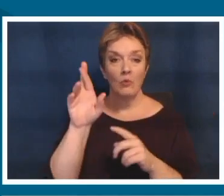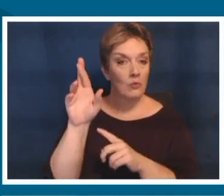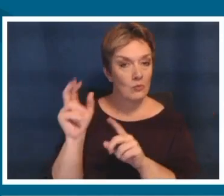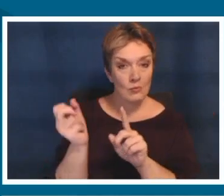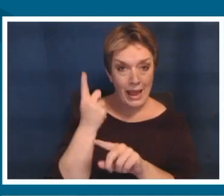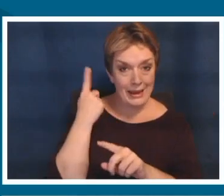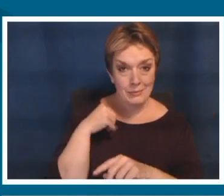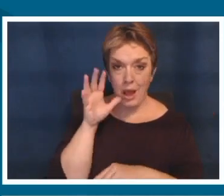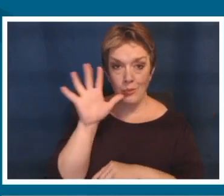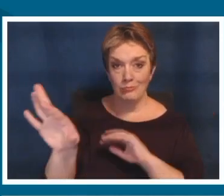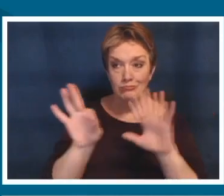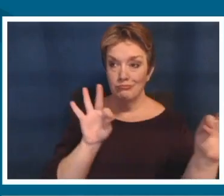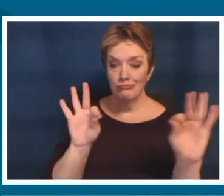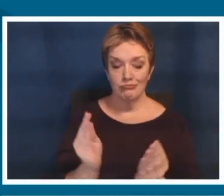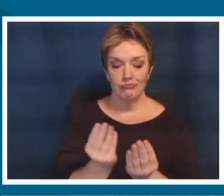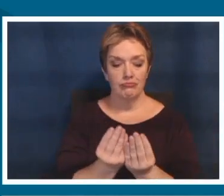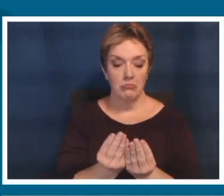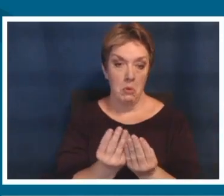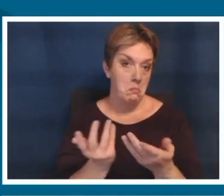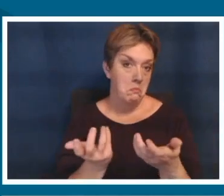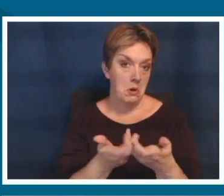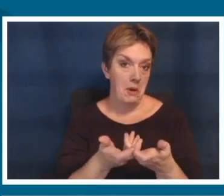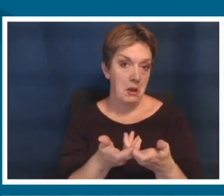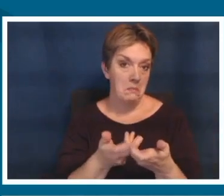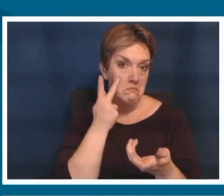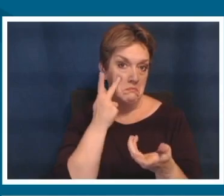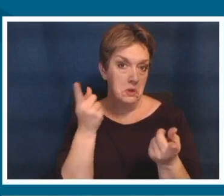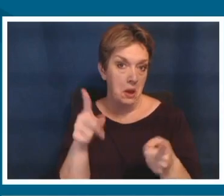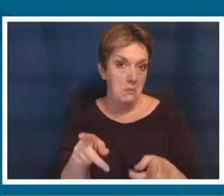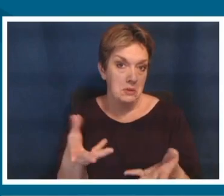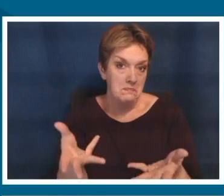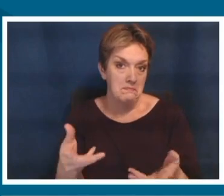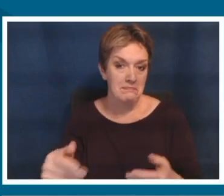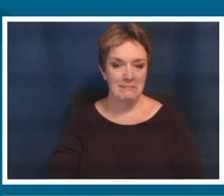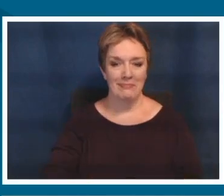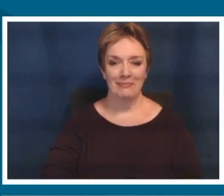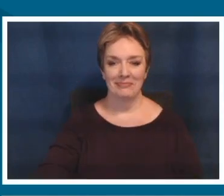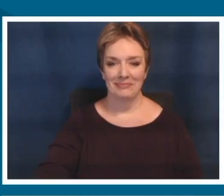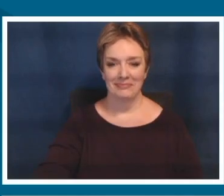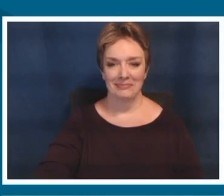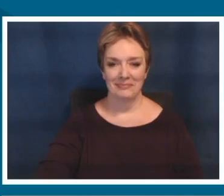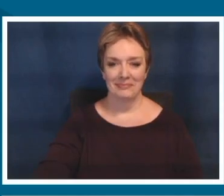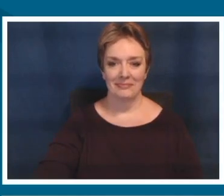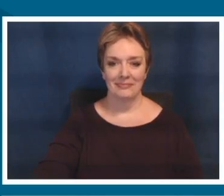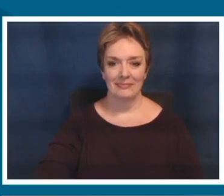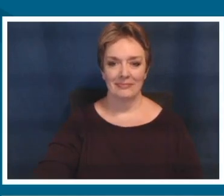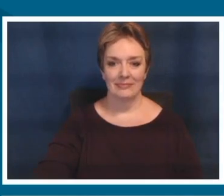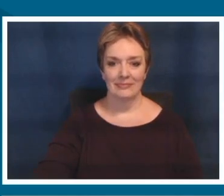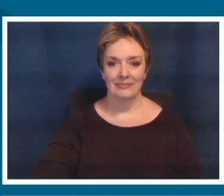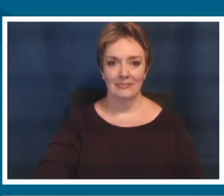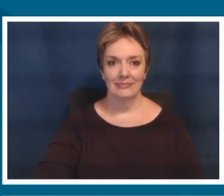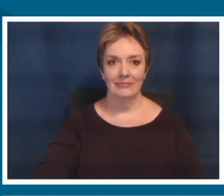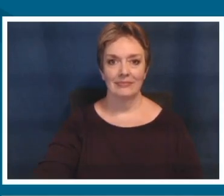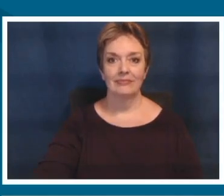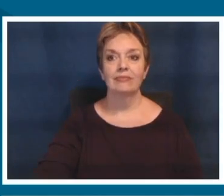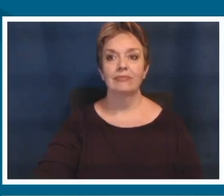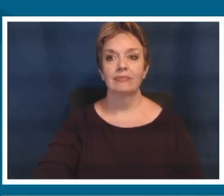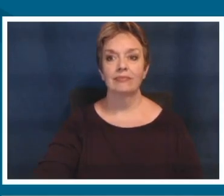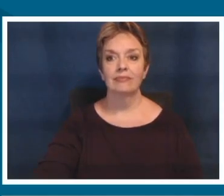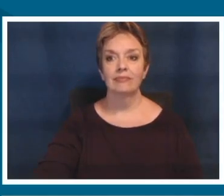anything occurs um okay next slide we got your feedback that some of these